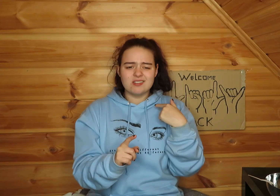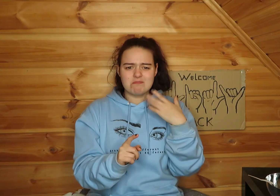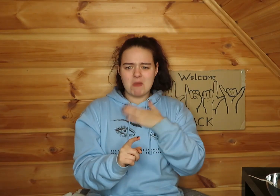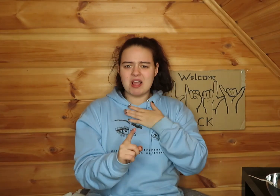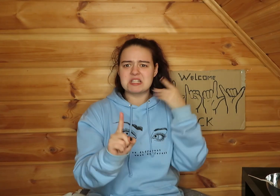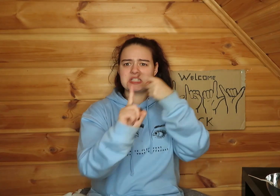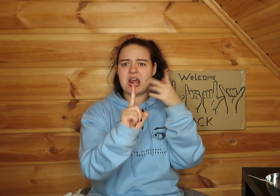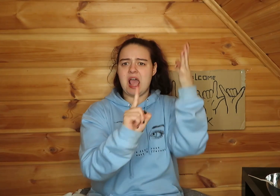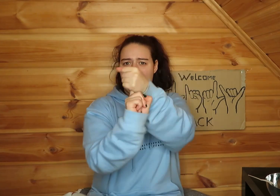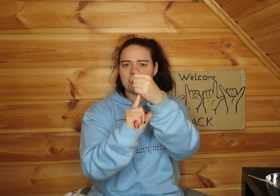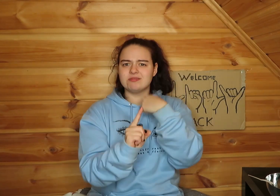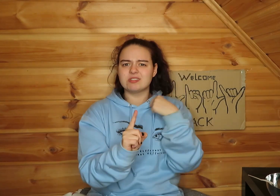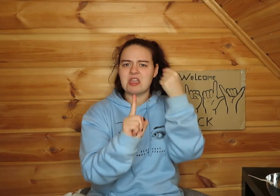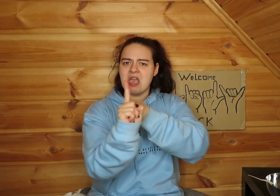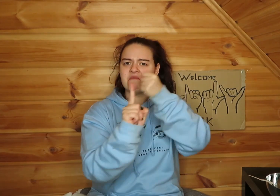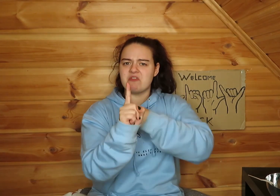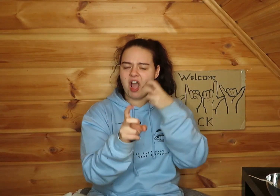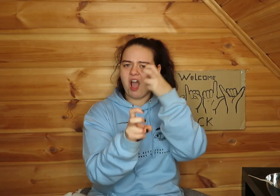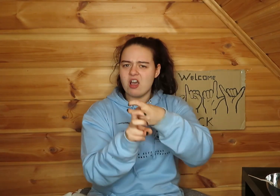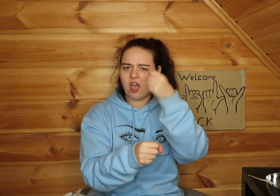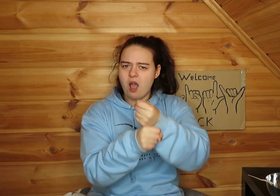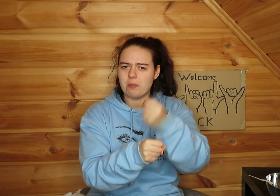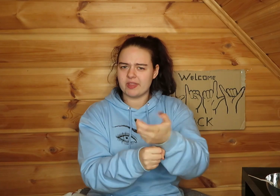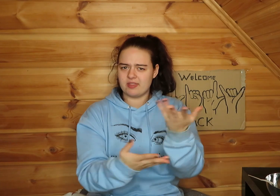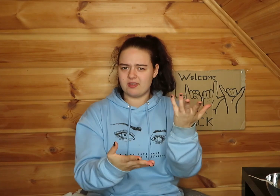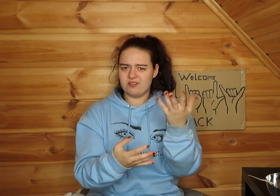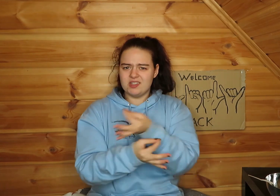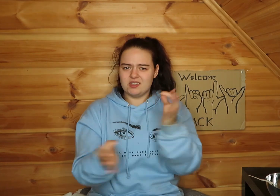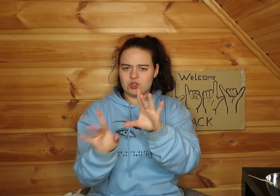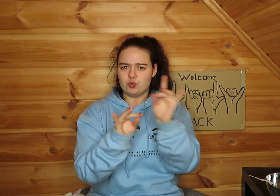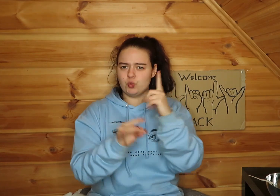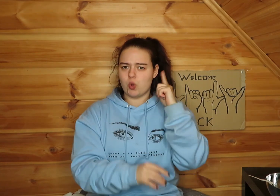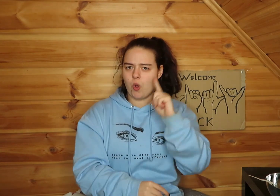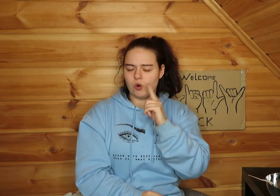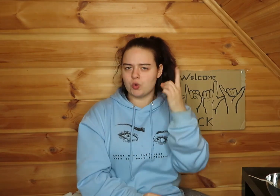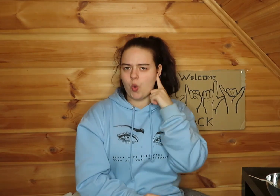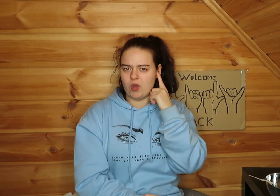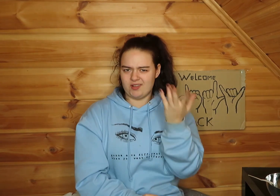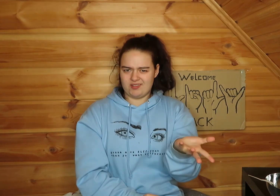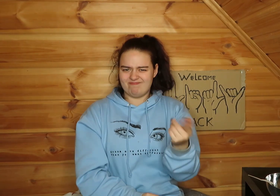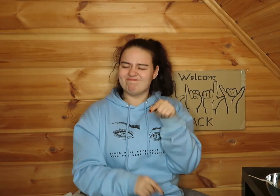No I am fighting for my goals and work hard. That´s it. Not because of my ear not functioning like others.